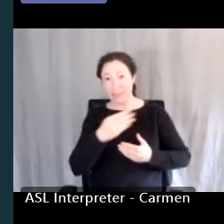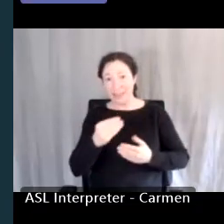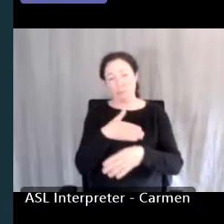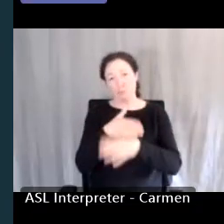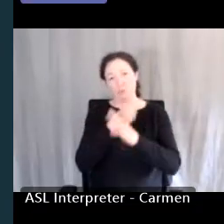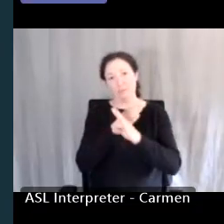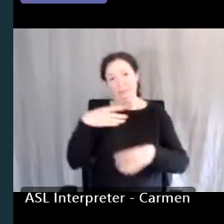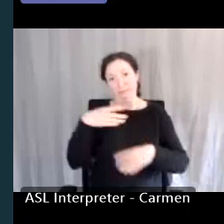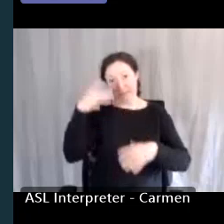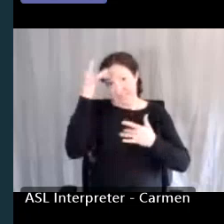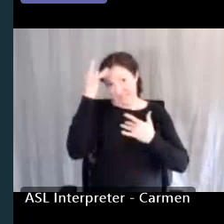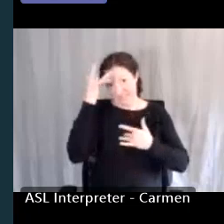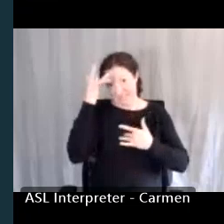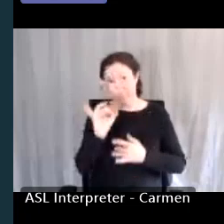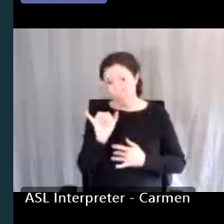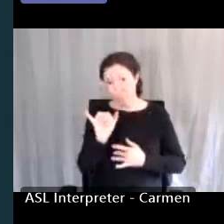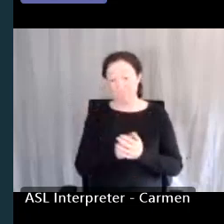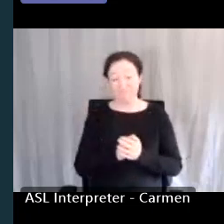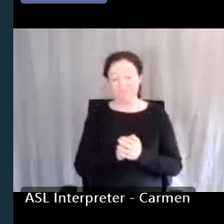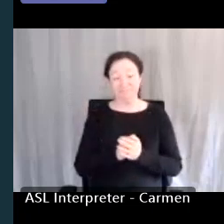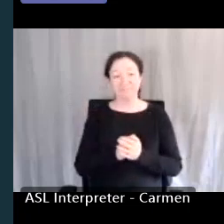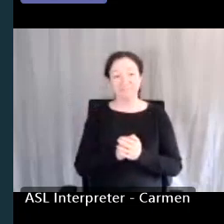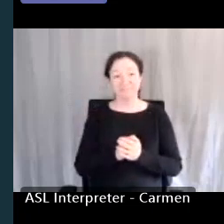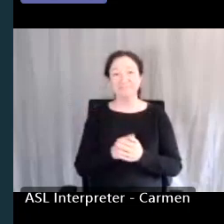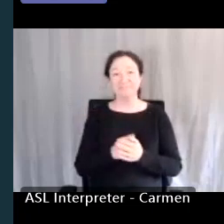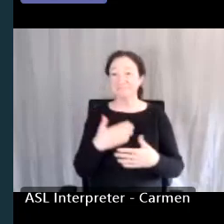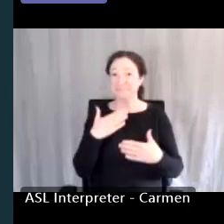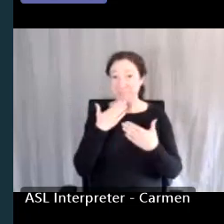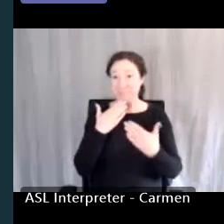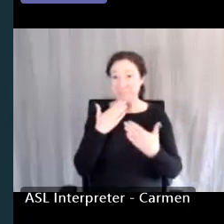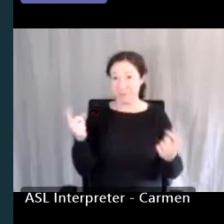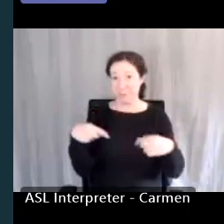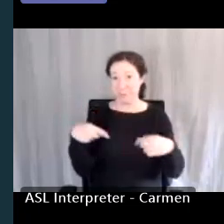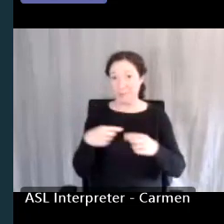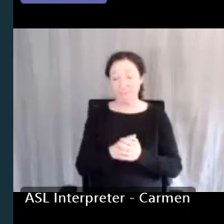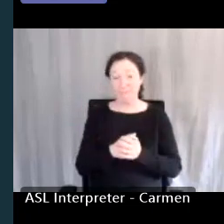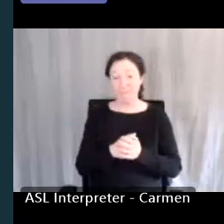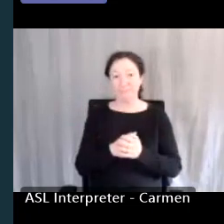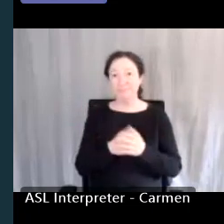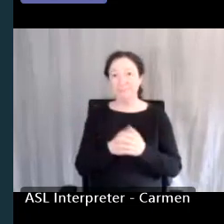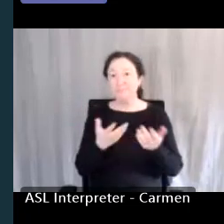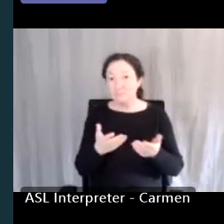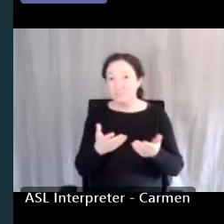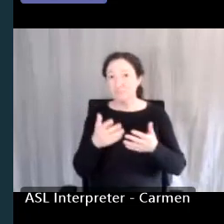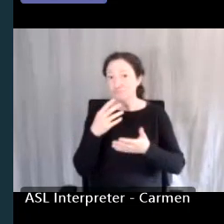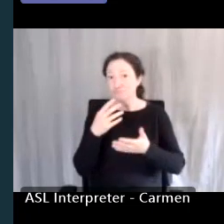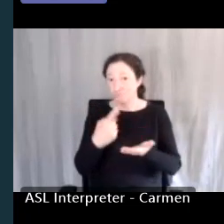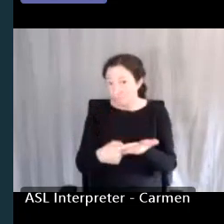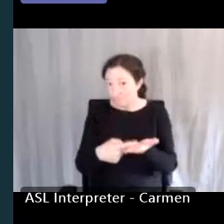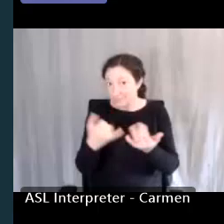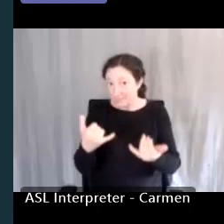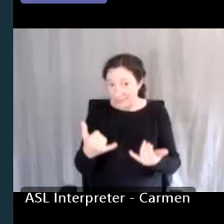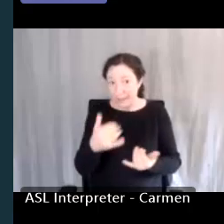Oh, is it gonna let me, there we go. Okay. So what we're gonna cover is how sugar and ultra processed foods keep us in the loop